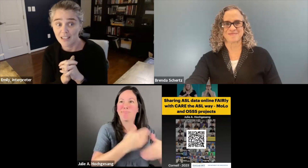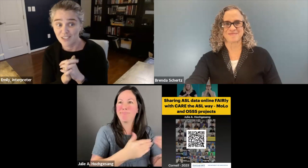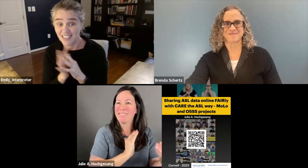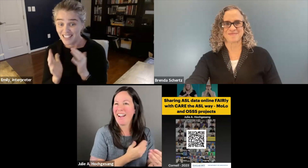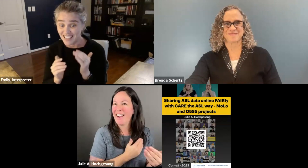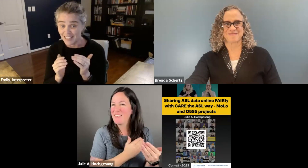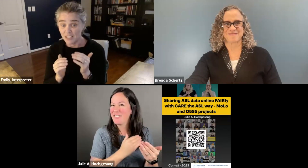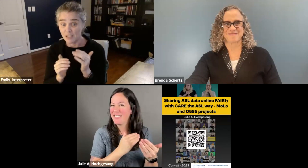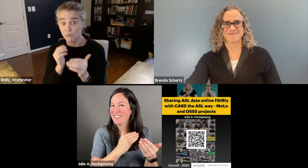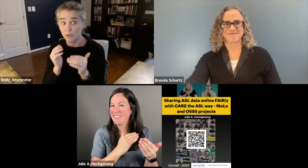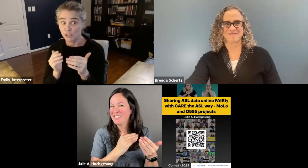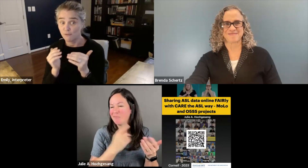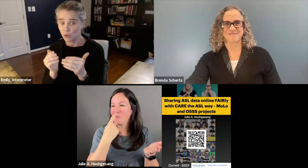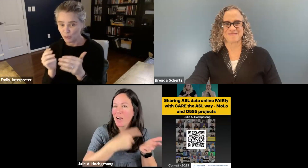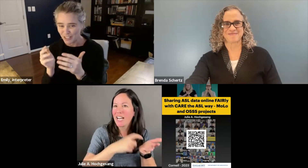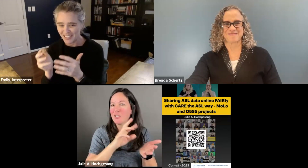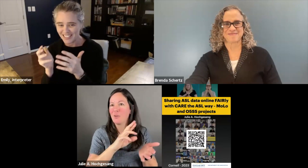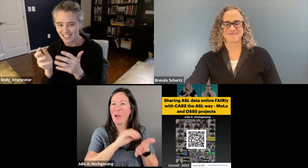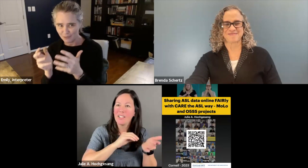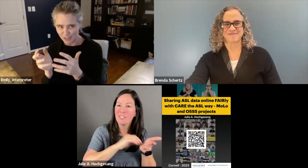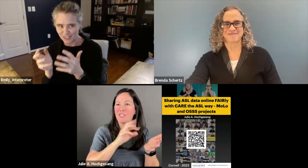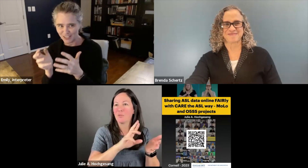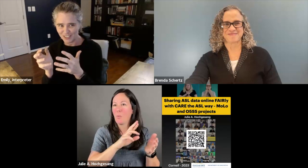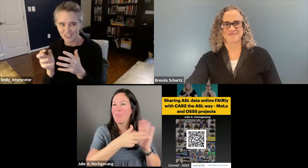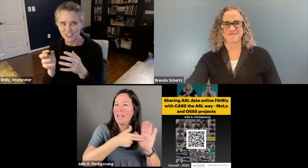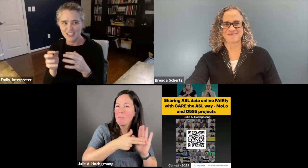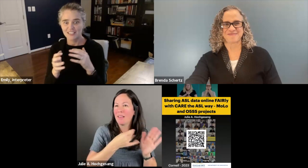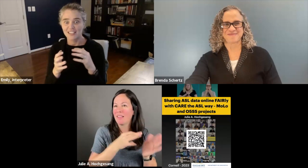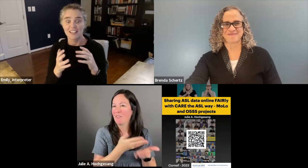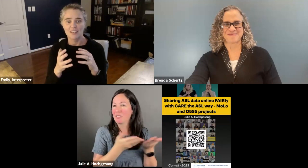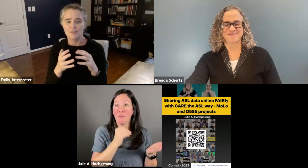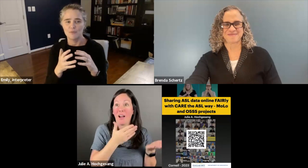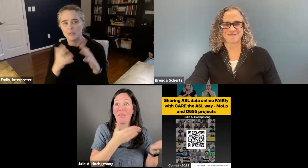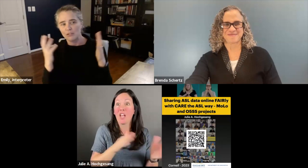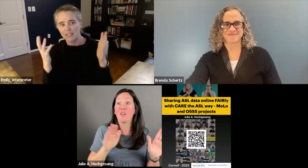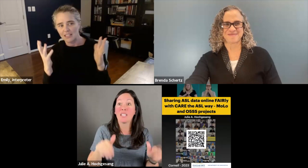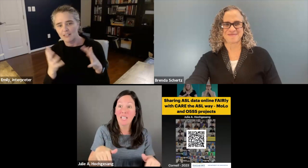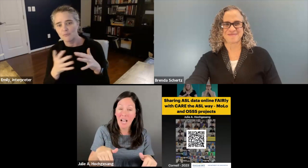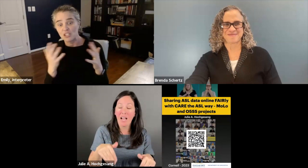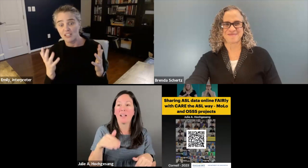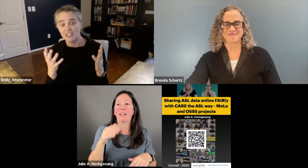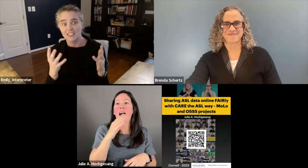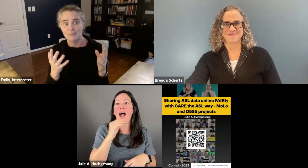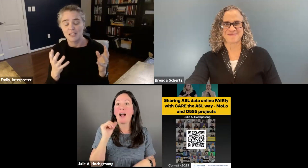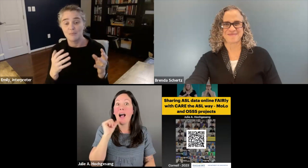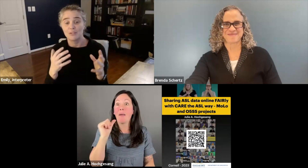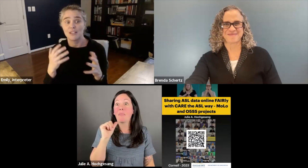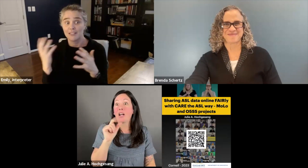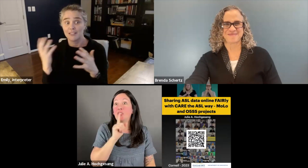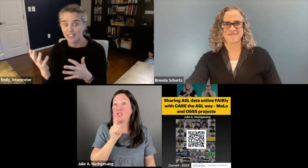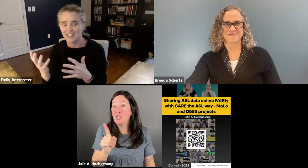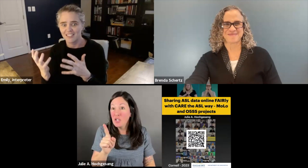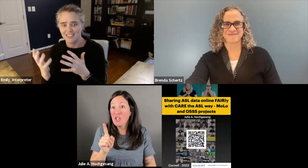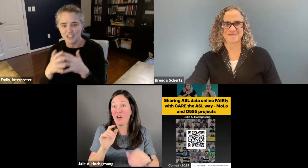actually need to push forward This research like it would be great to have machines be able to annotate large